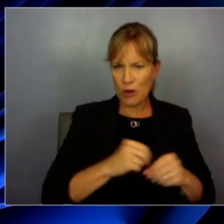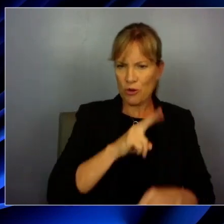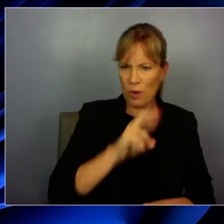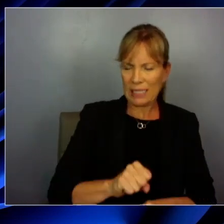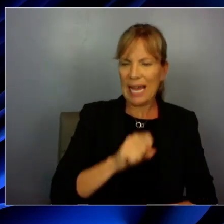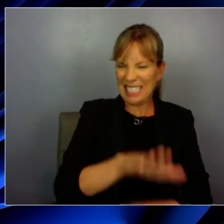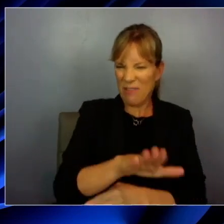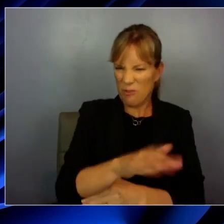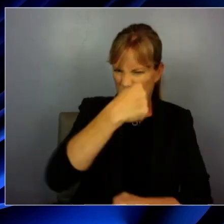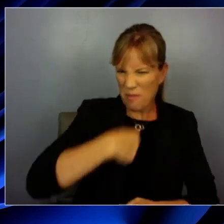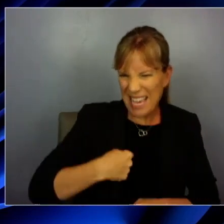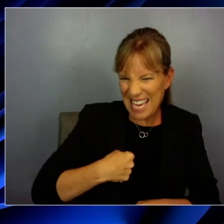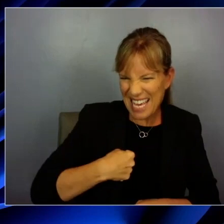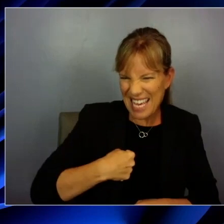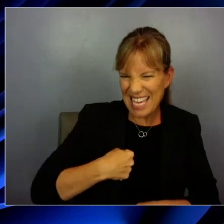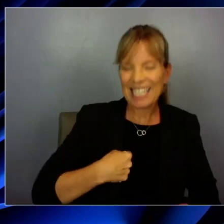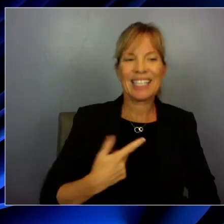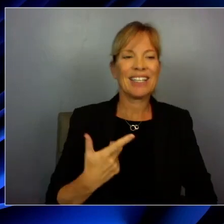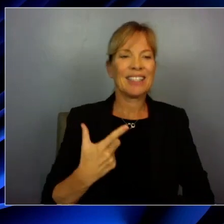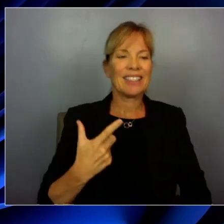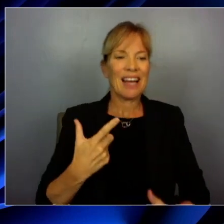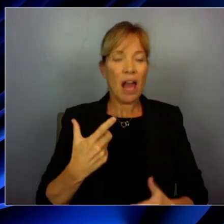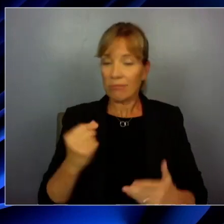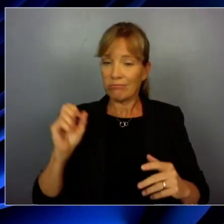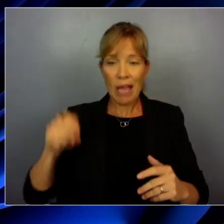Uh and yeah Hector, back to you.